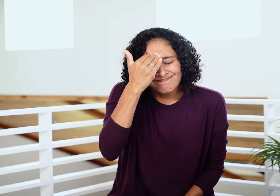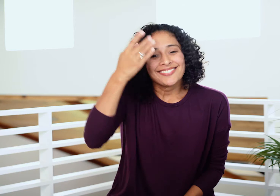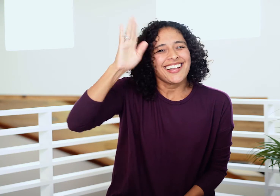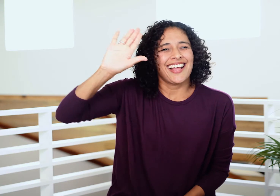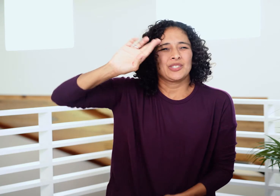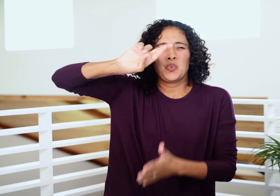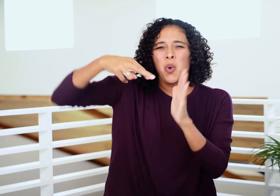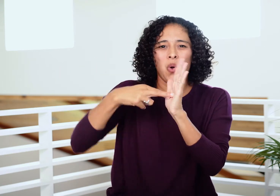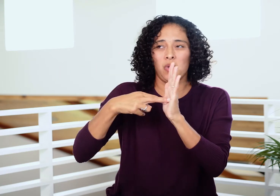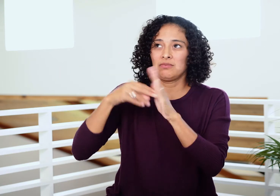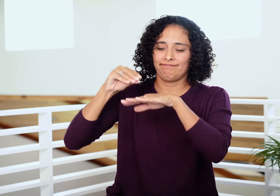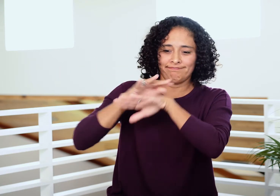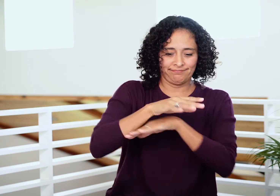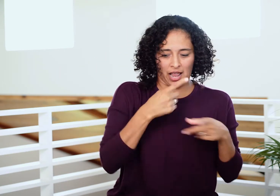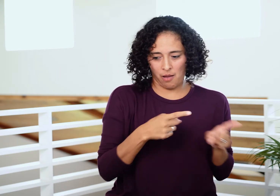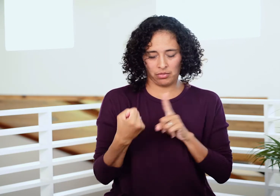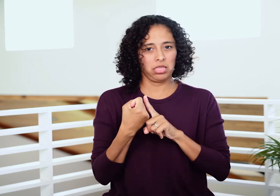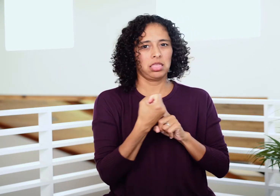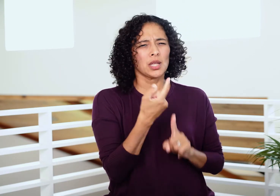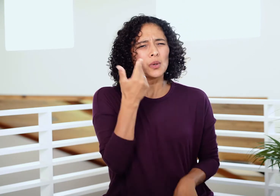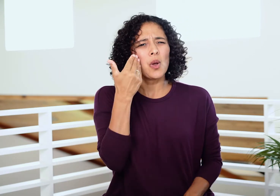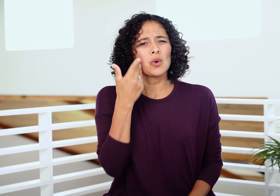He recognizes that God plays a role in what’s happening to him,